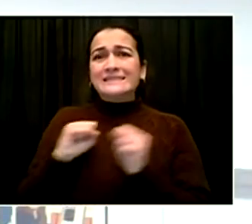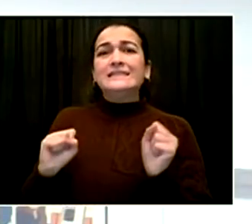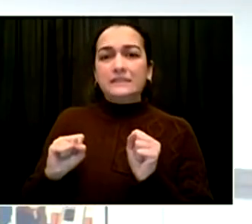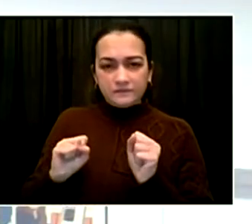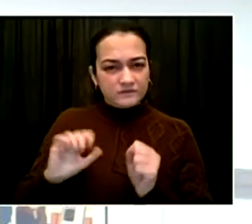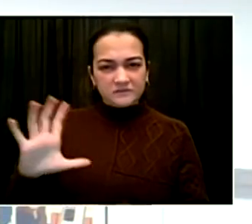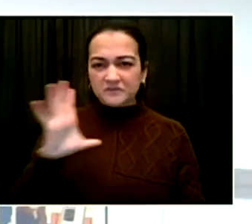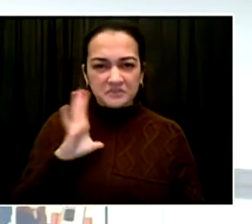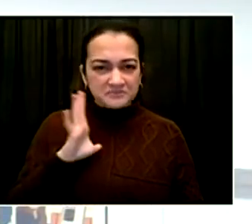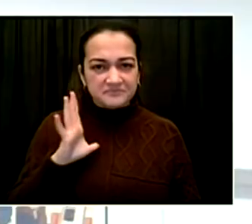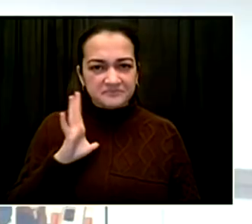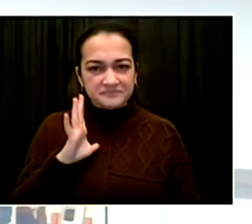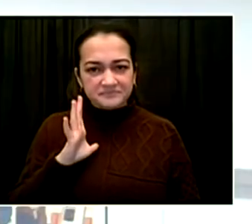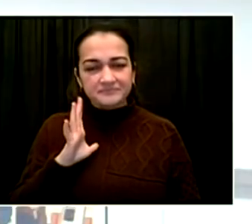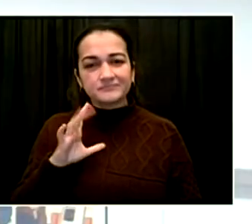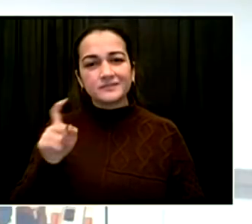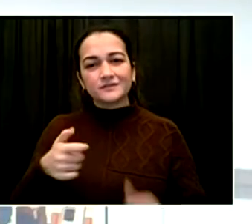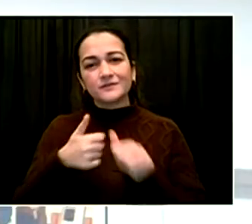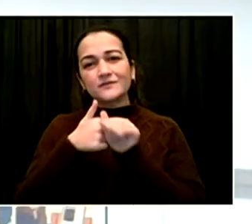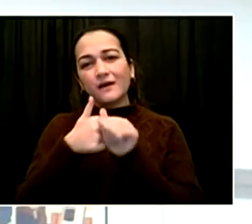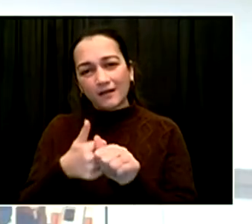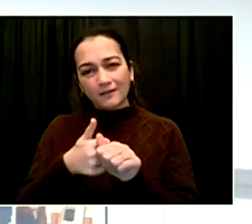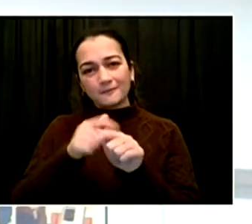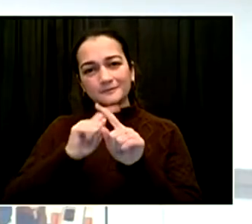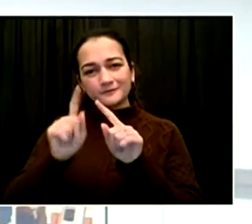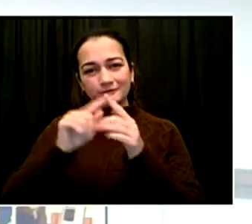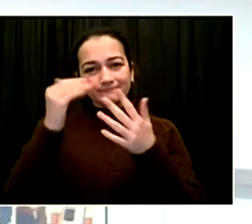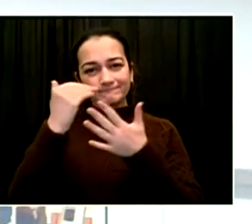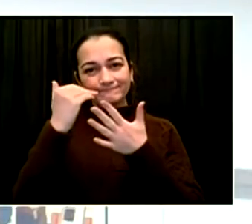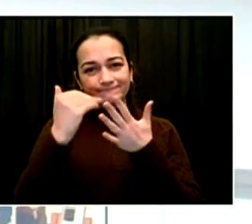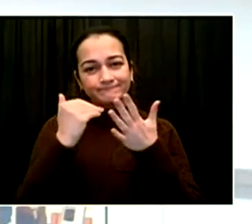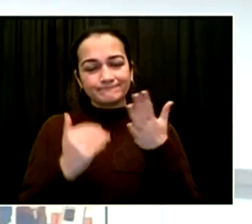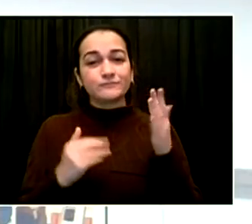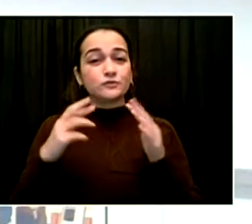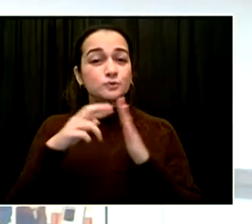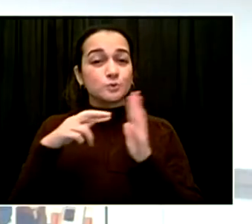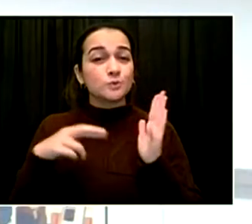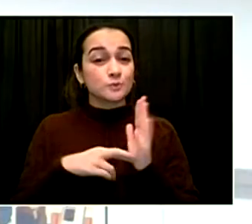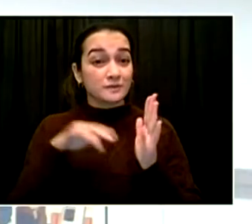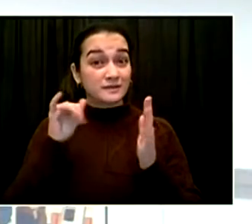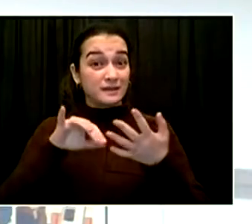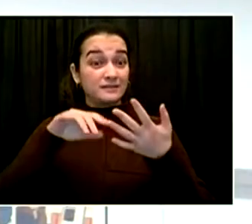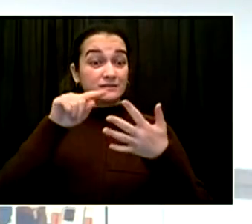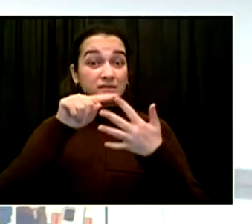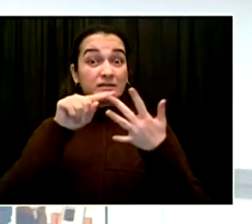MOST IMPORTANT ONES ABOUT MAKING ALL OF OUR CITY SETTINGS AS SAFE AS POSSIBLE. AND YES, IT IS ALL ABOUT LAYERS